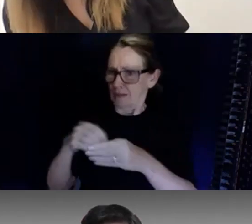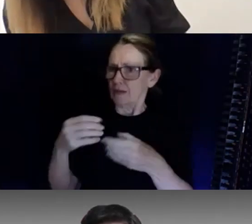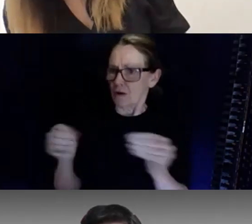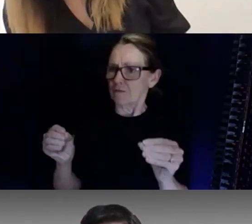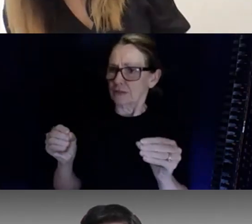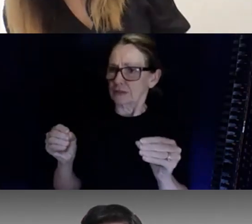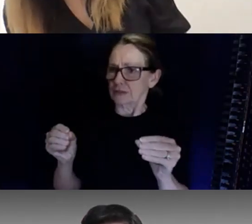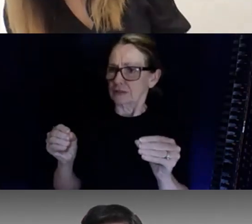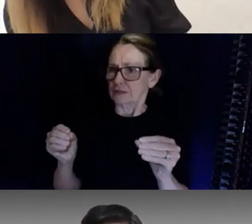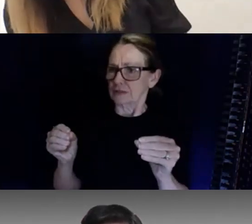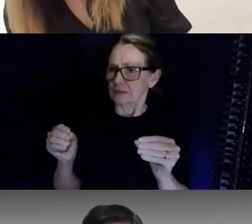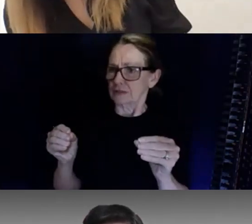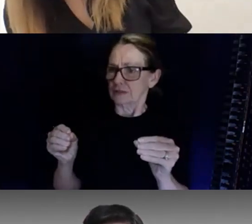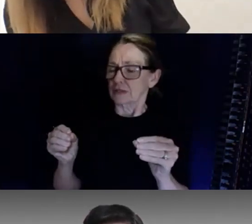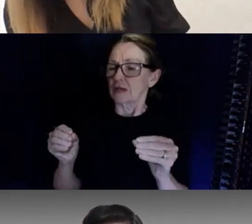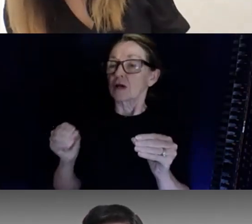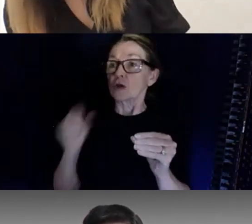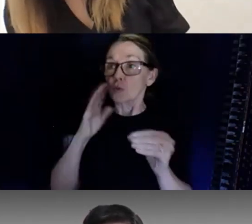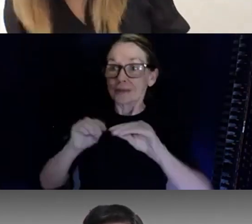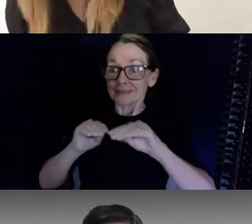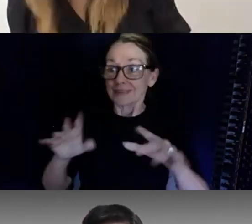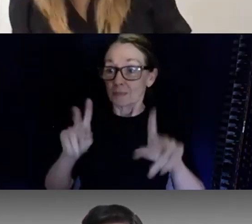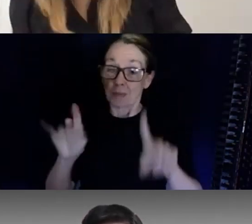THAT'S THE SOCIAL WORK GROUP FOR THE STATE OF RHODE ISLAND?